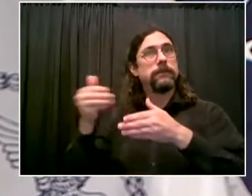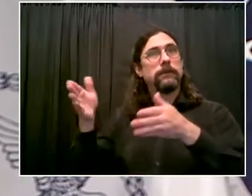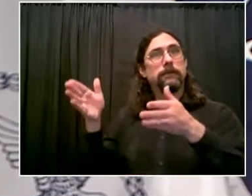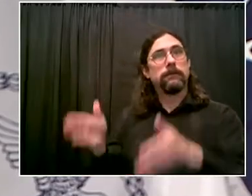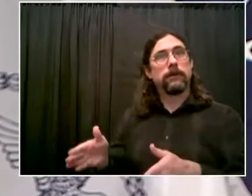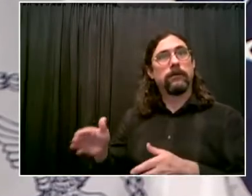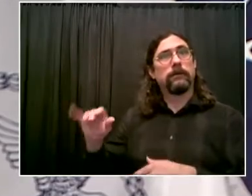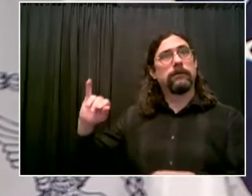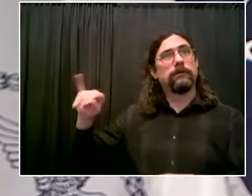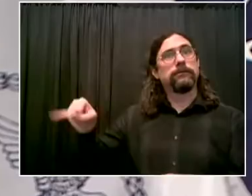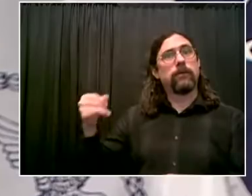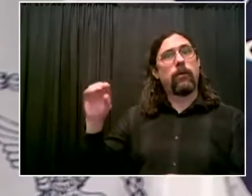WERE GOING TO